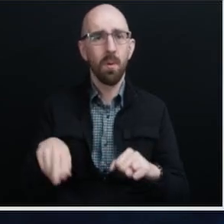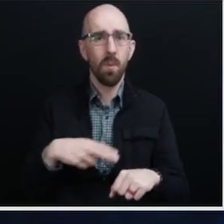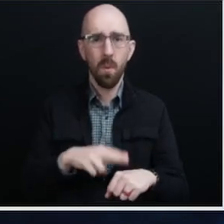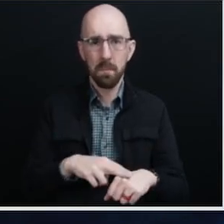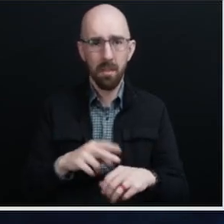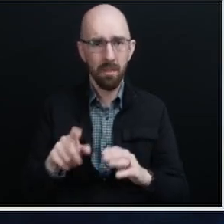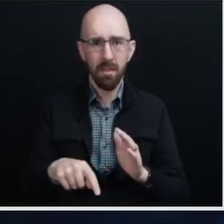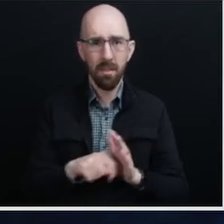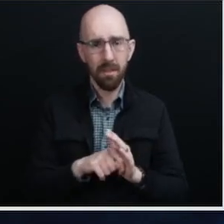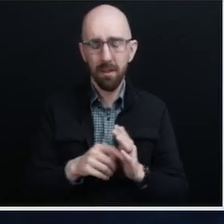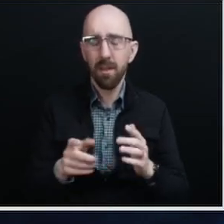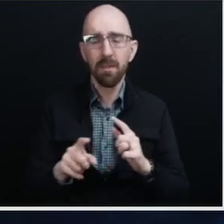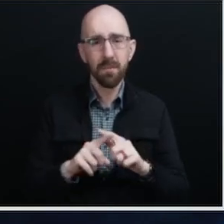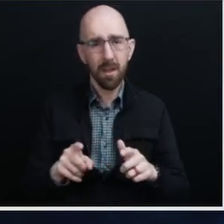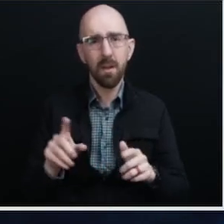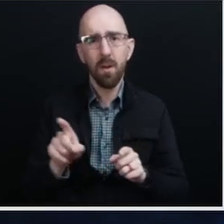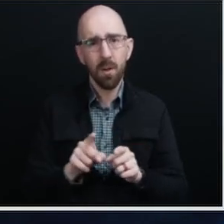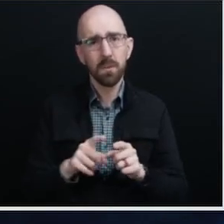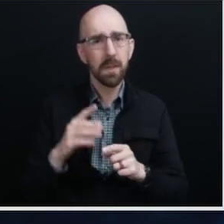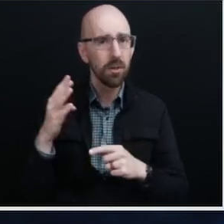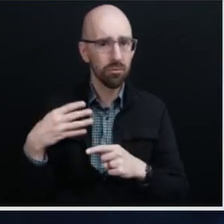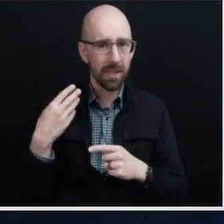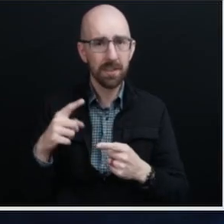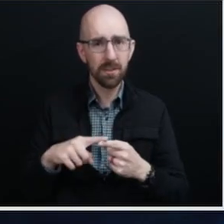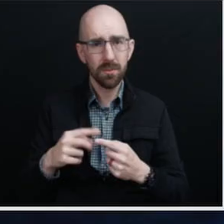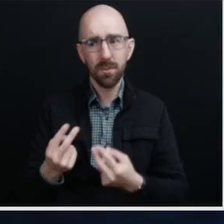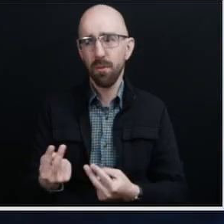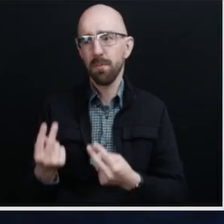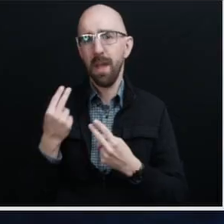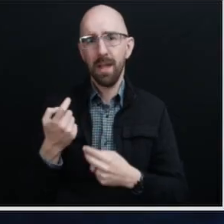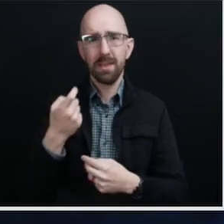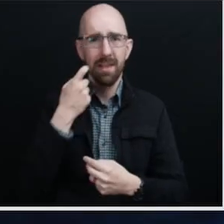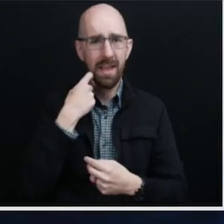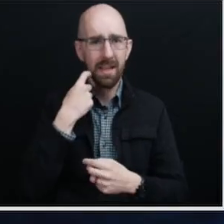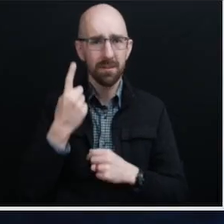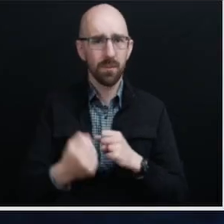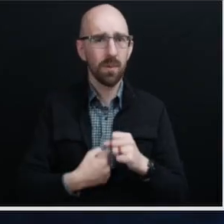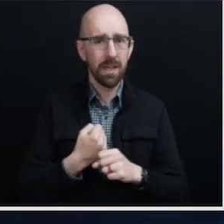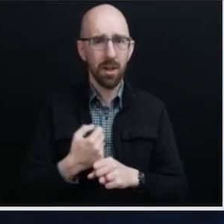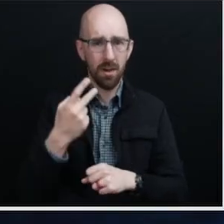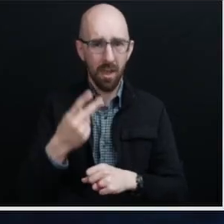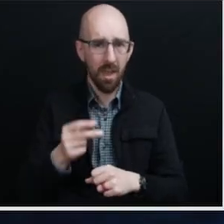but it's also been crazy kind of to reflect on the last like year and a half of treatment and